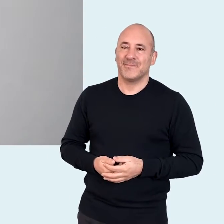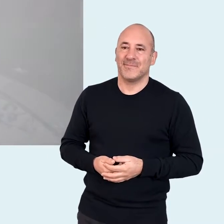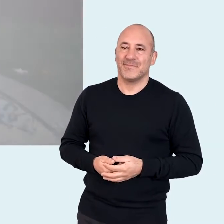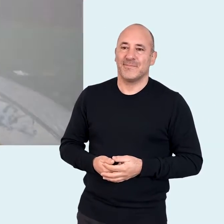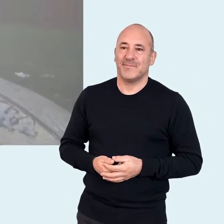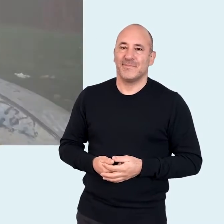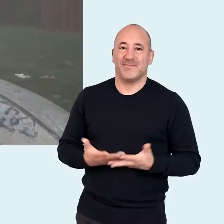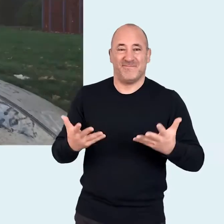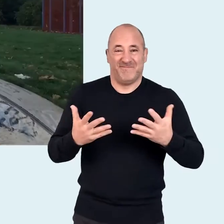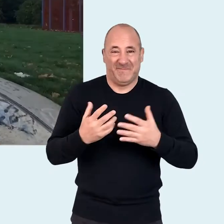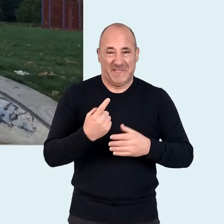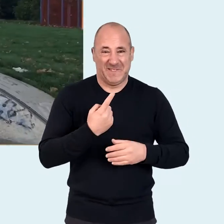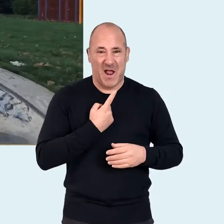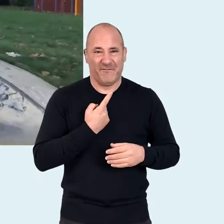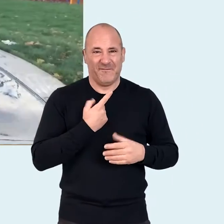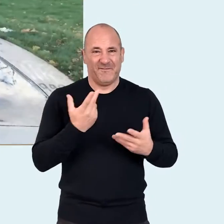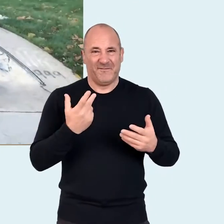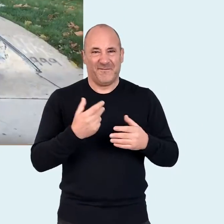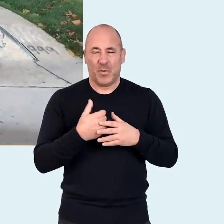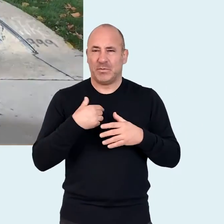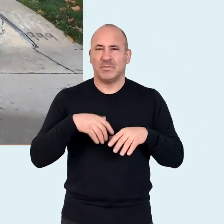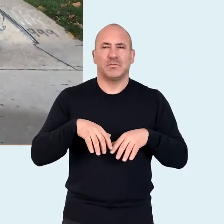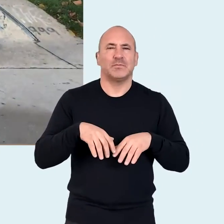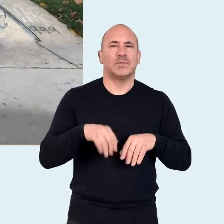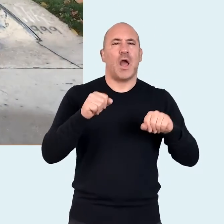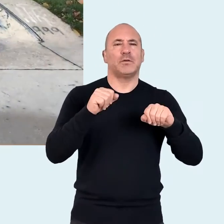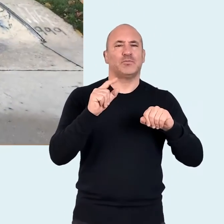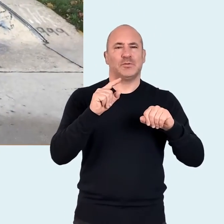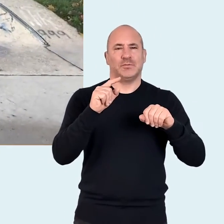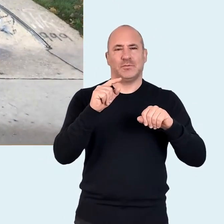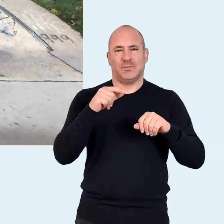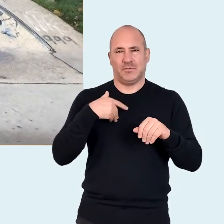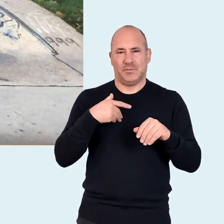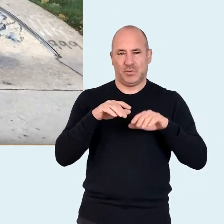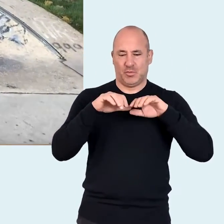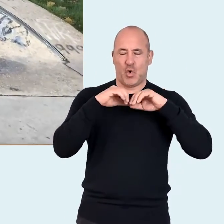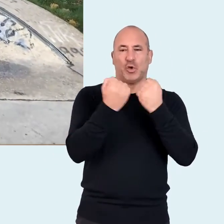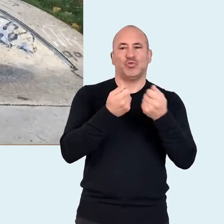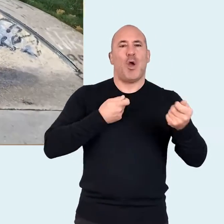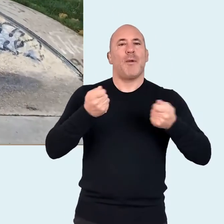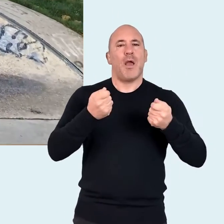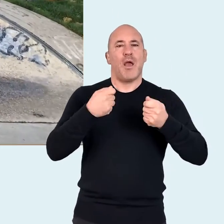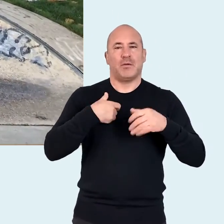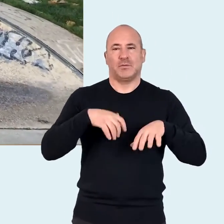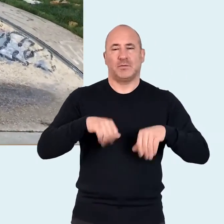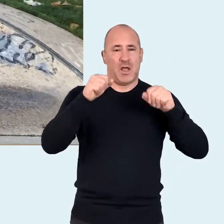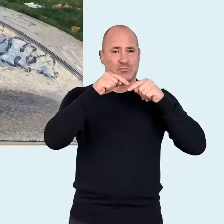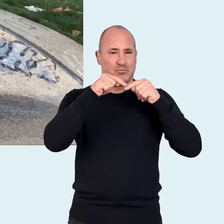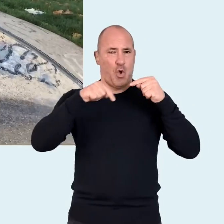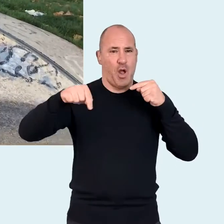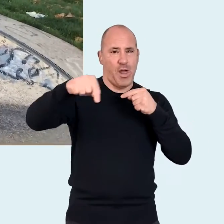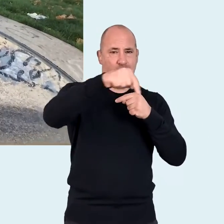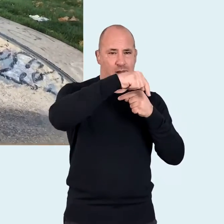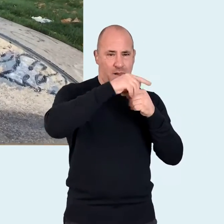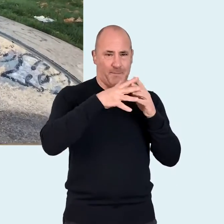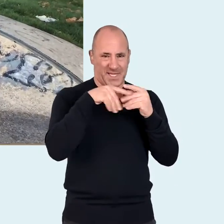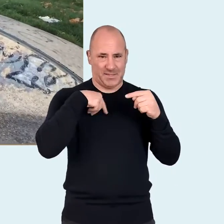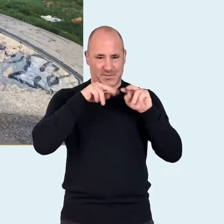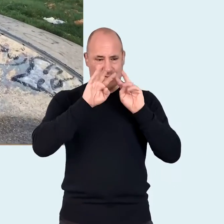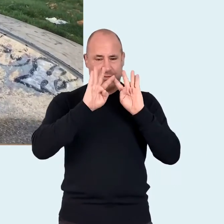I mean, for myself, I enjoy always to begin in a circle when I'm out facilitating a workshop,